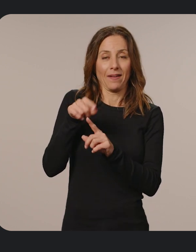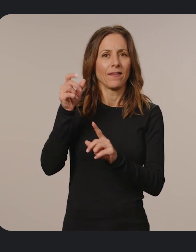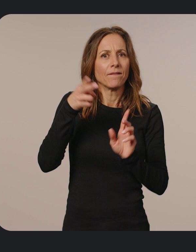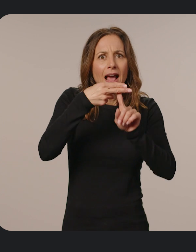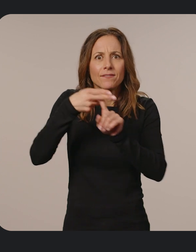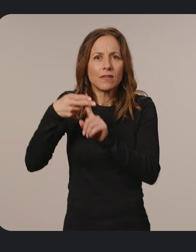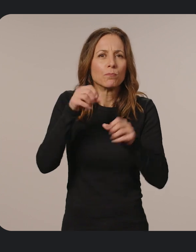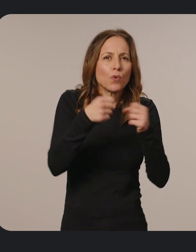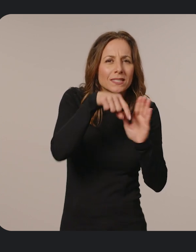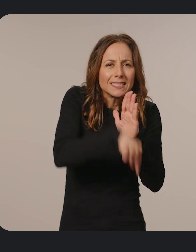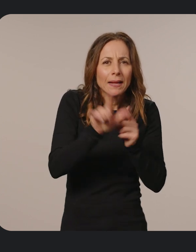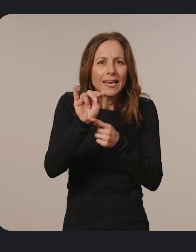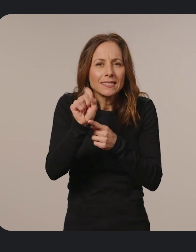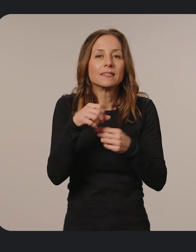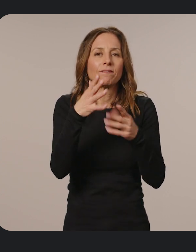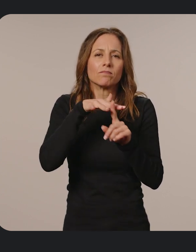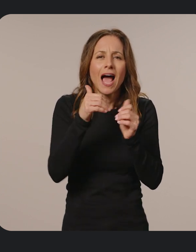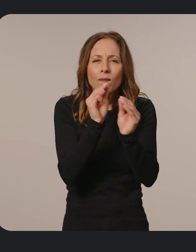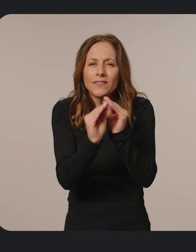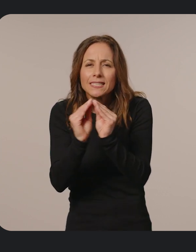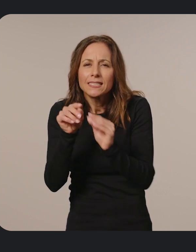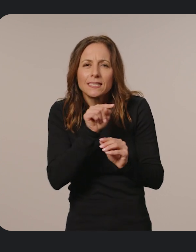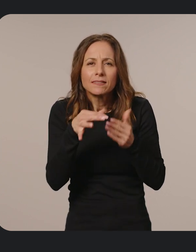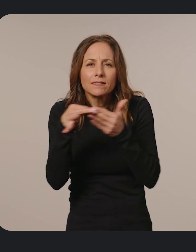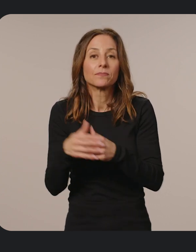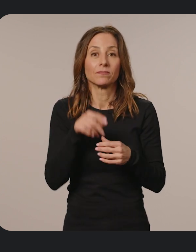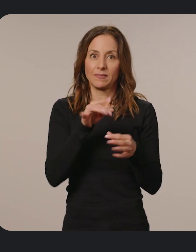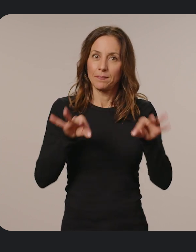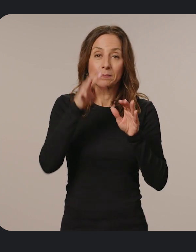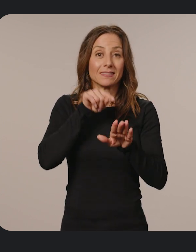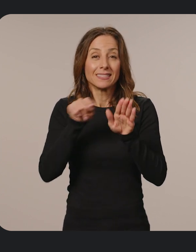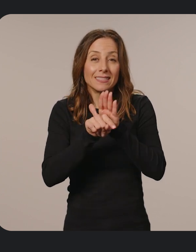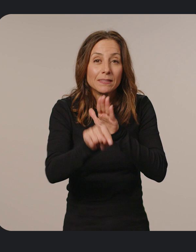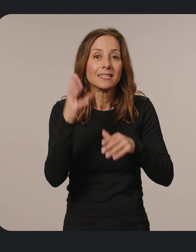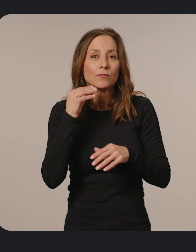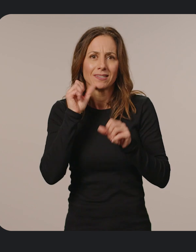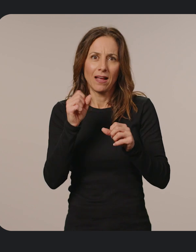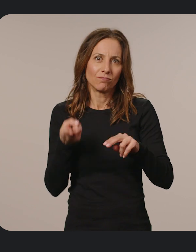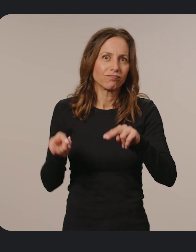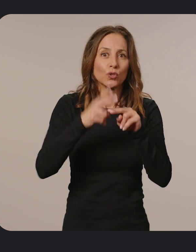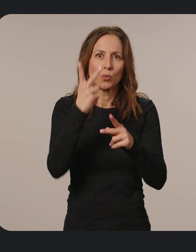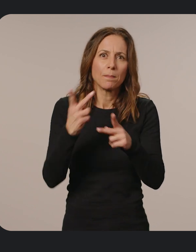contextual guidance on how to fix them. This can be vital, as deep-linked experiences can drive 2x conversion rates and really